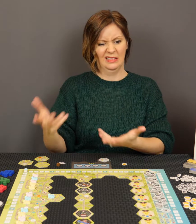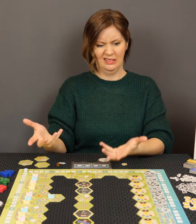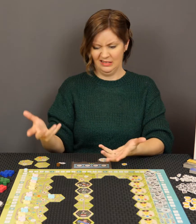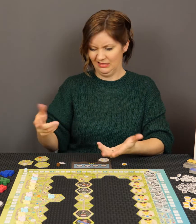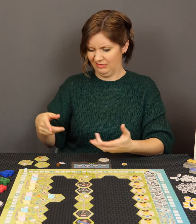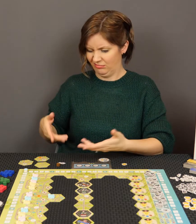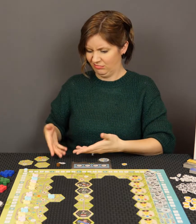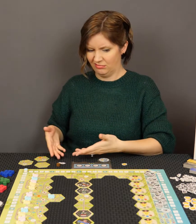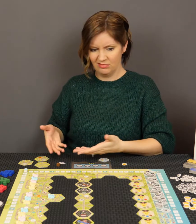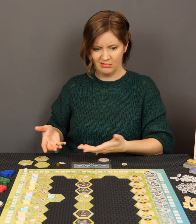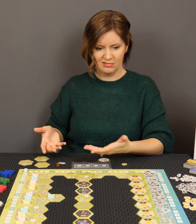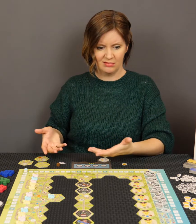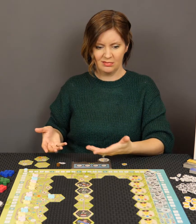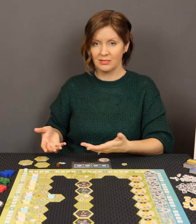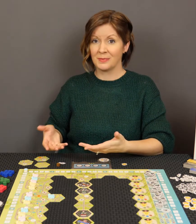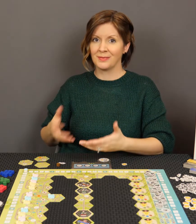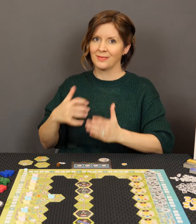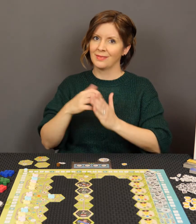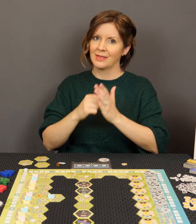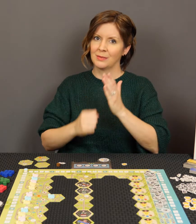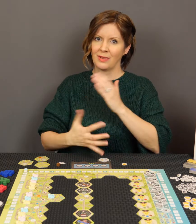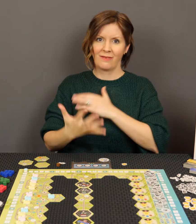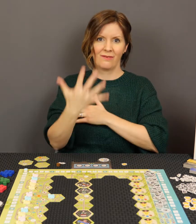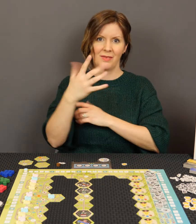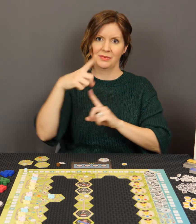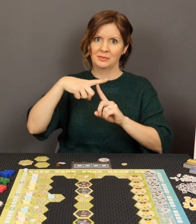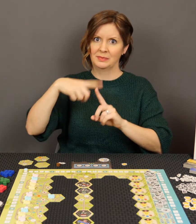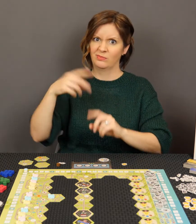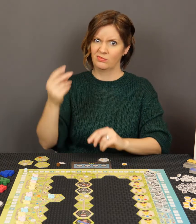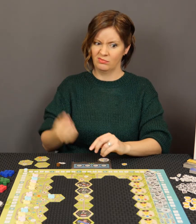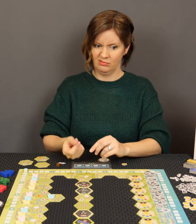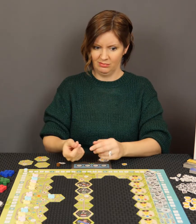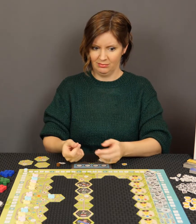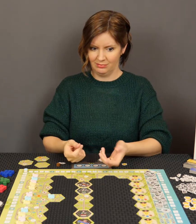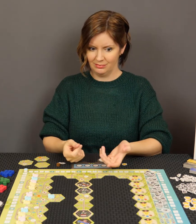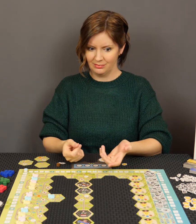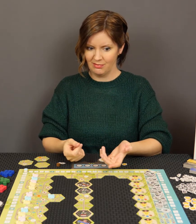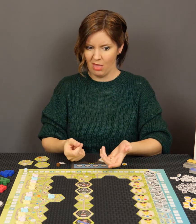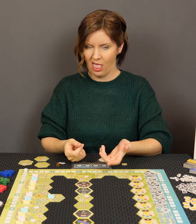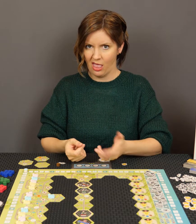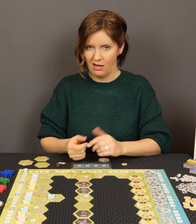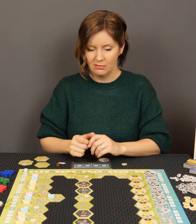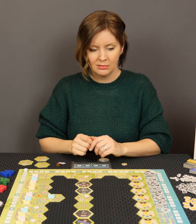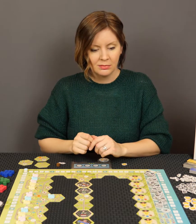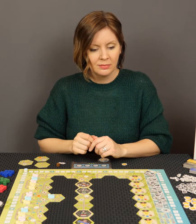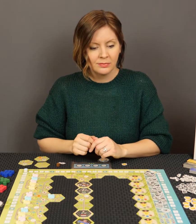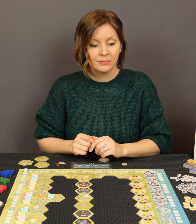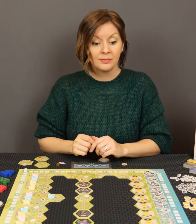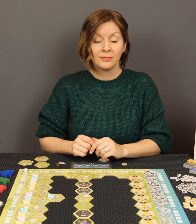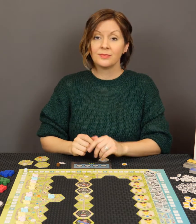If I can’t pay, then I lose 5 points.